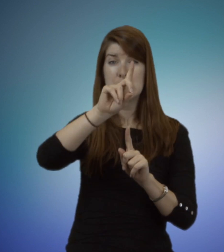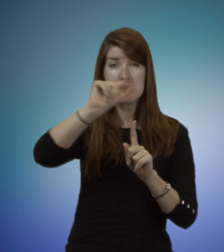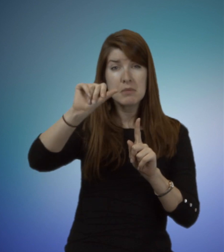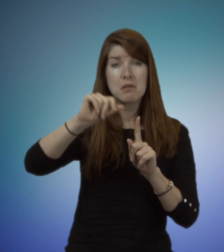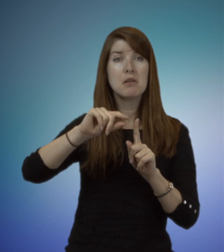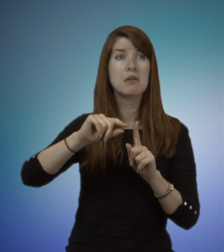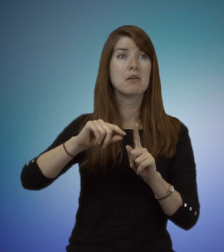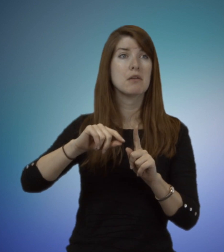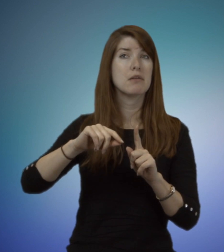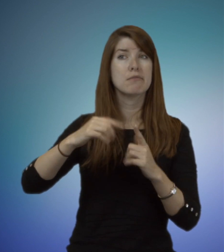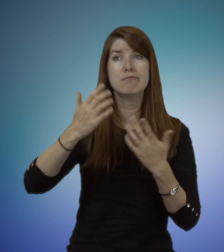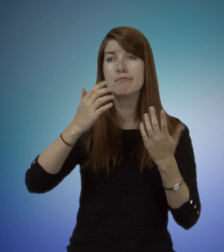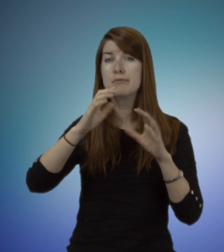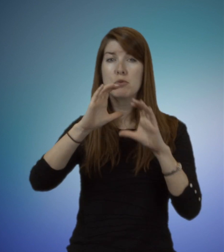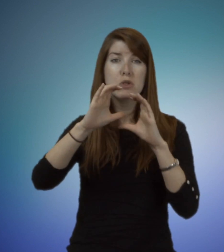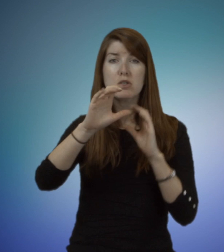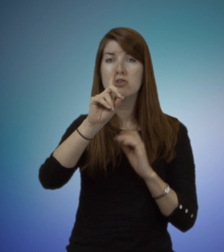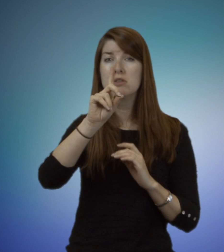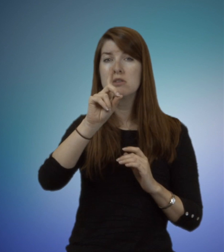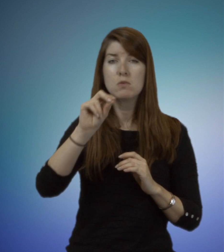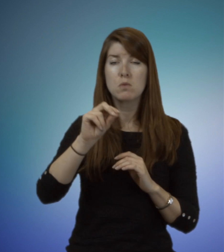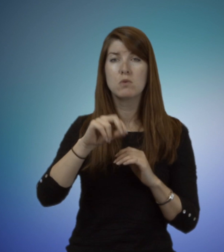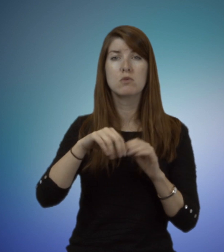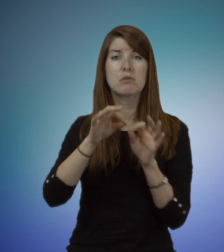we need to also determine if there's an adverse effect